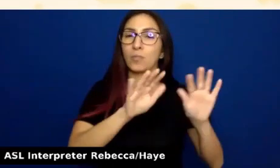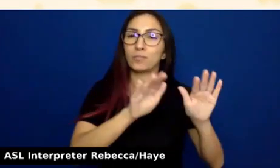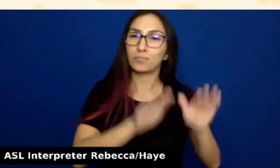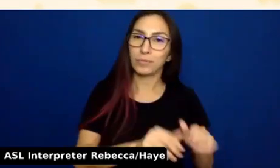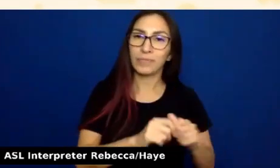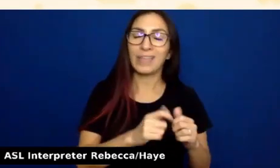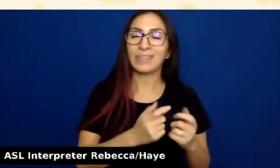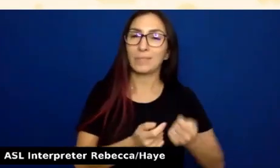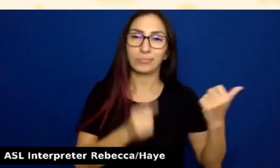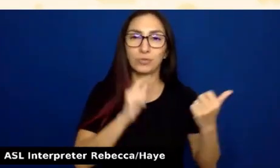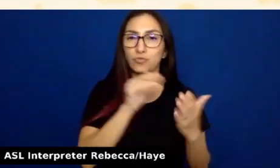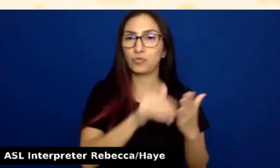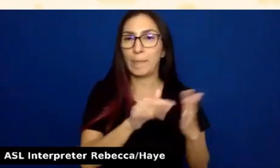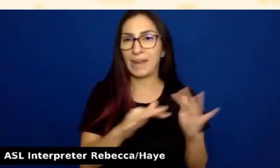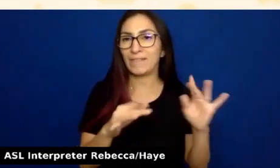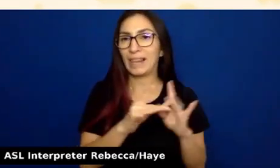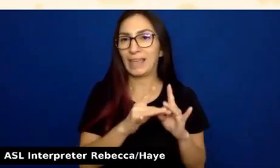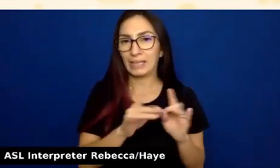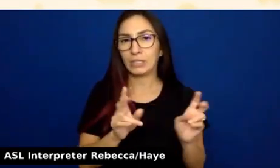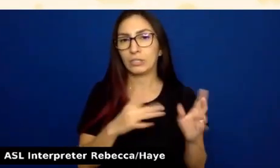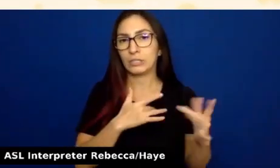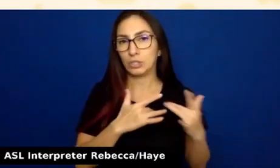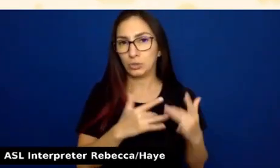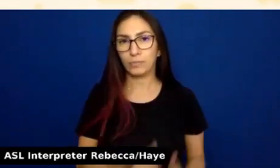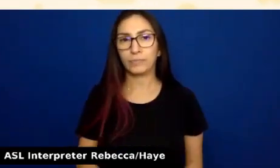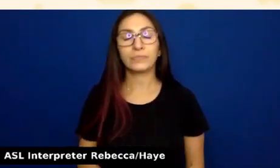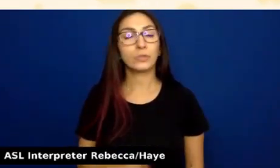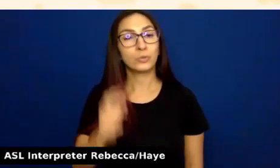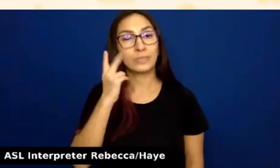And here you can even see in their example with the repetitive link how they use screen reader text.